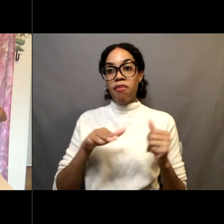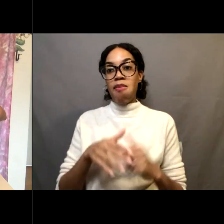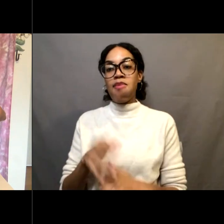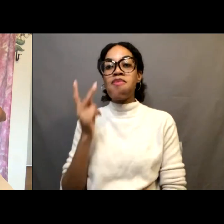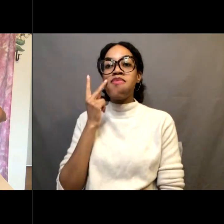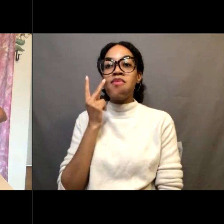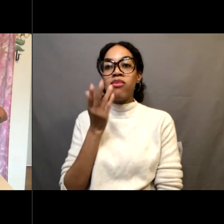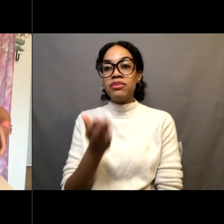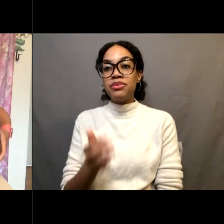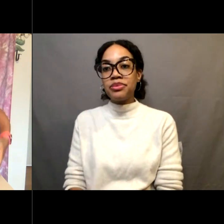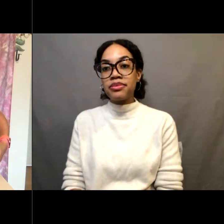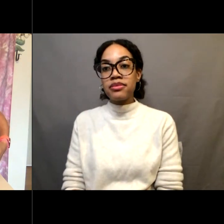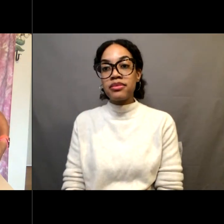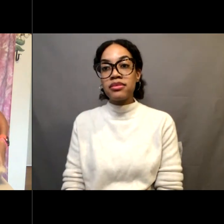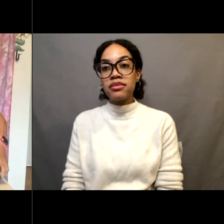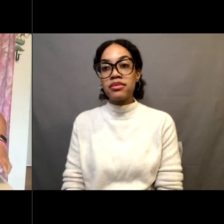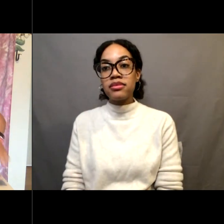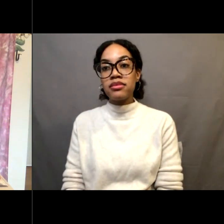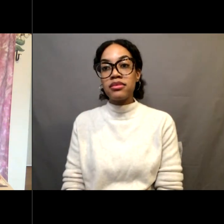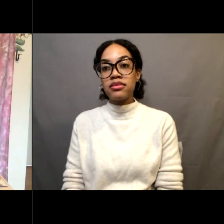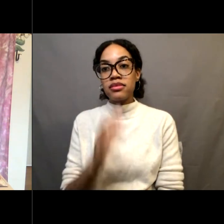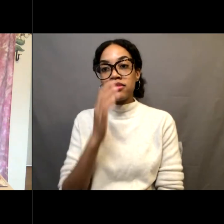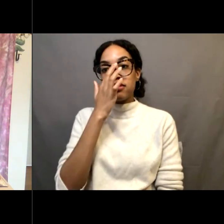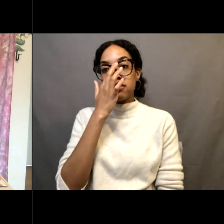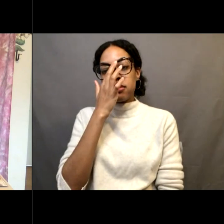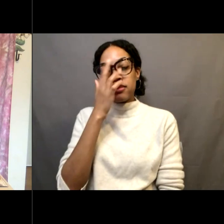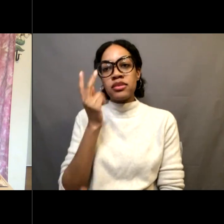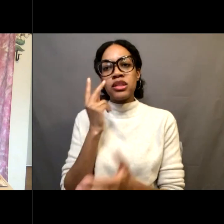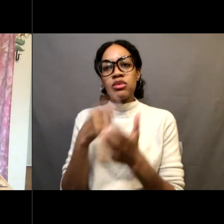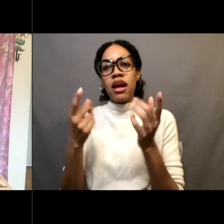So I'm going to take the roof off and see what happened inside my house. Oh my gosh!